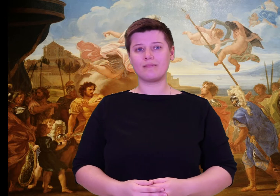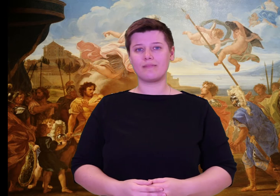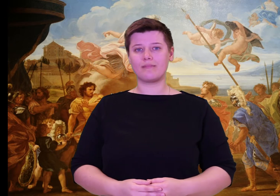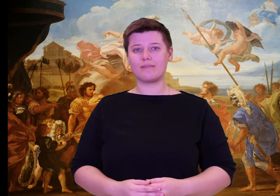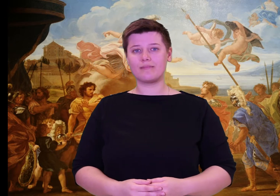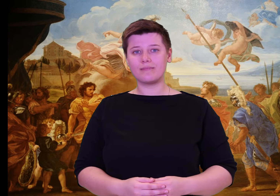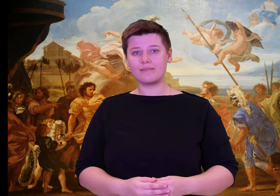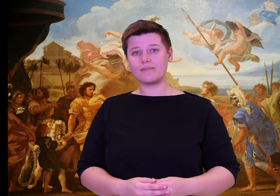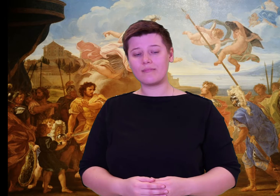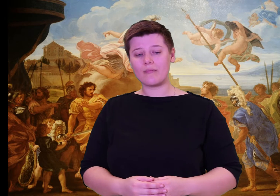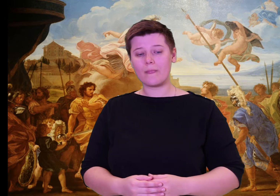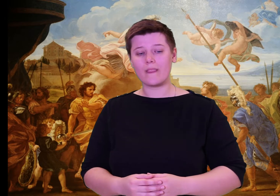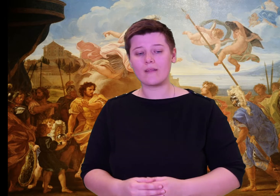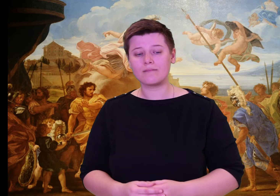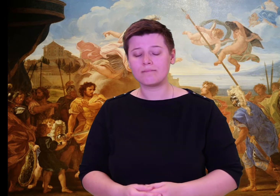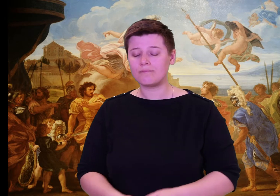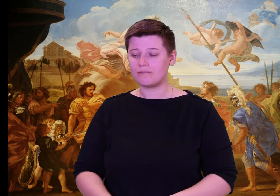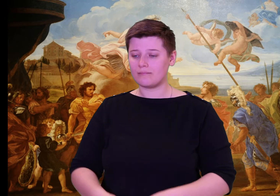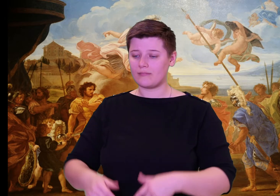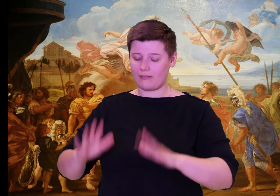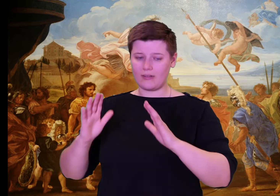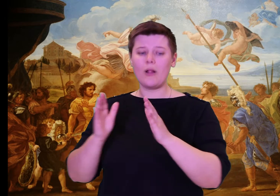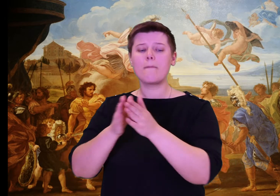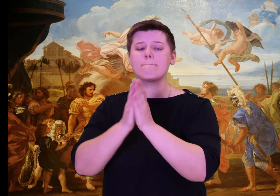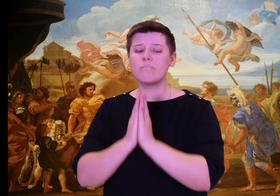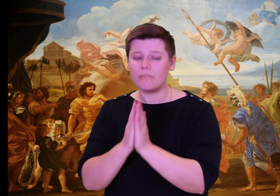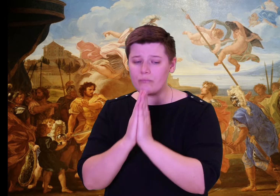shepherd of the people.